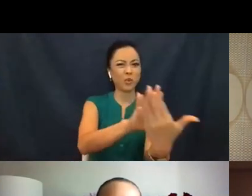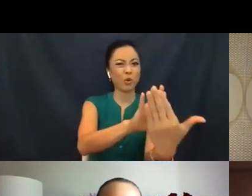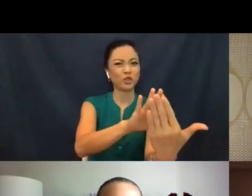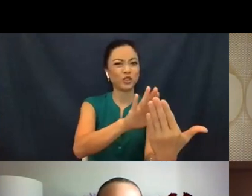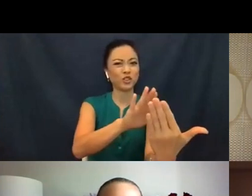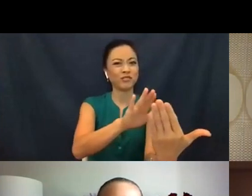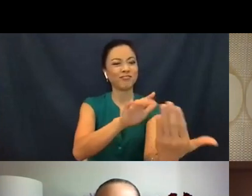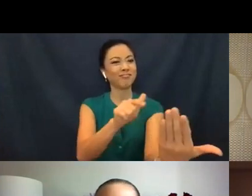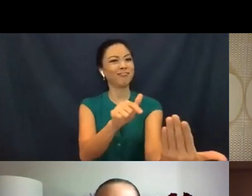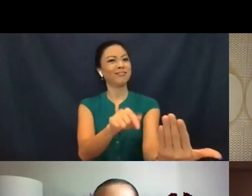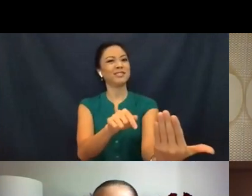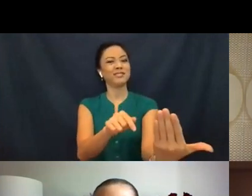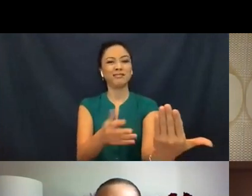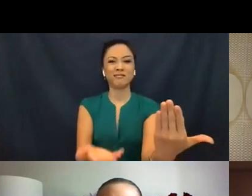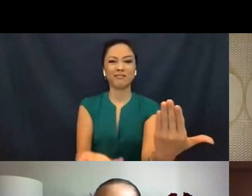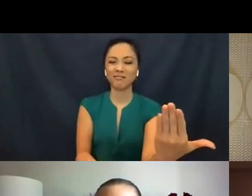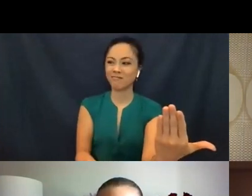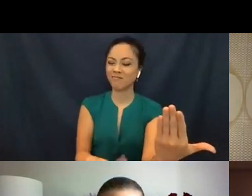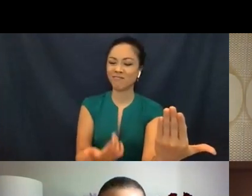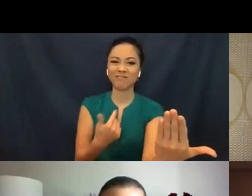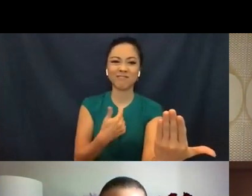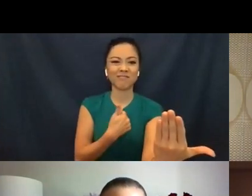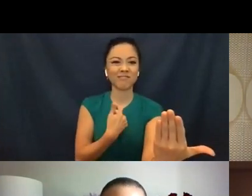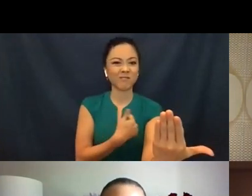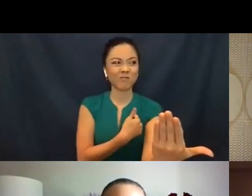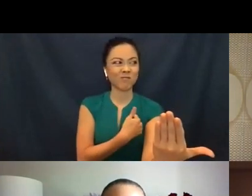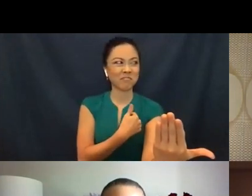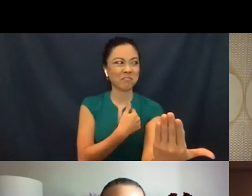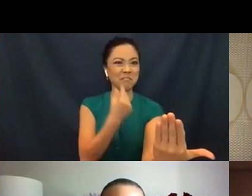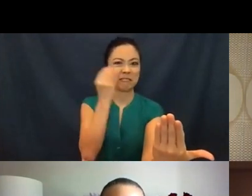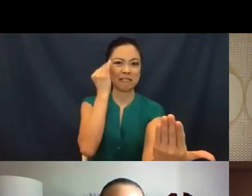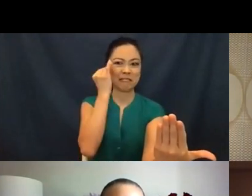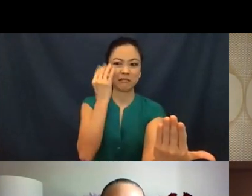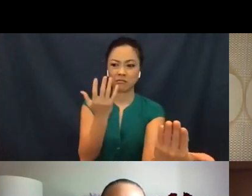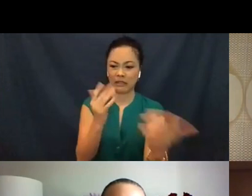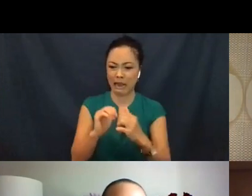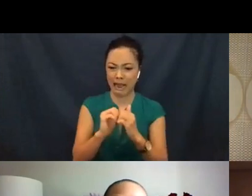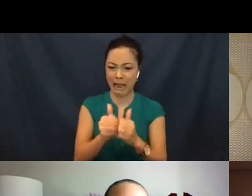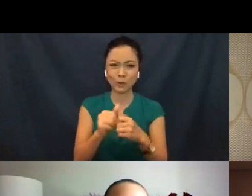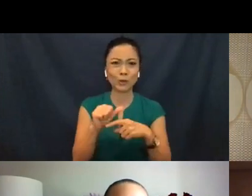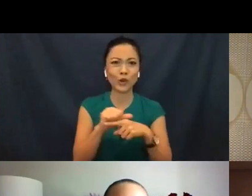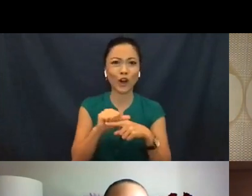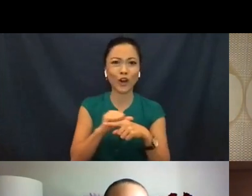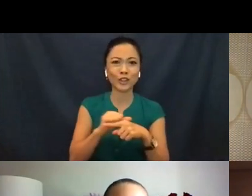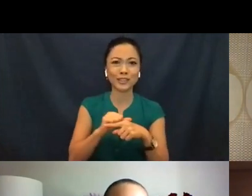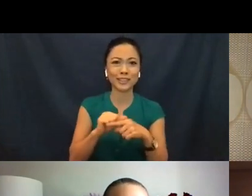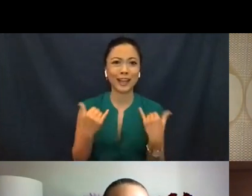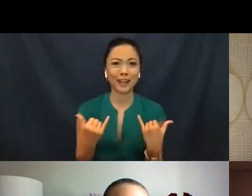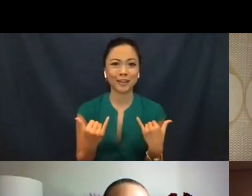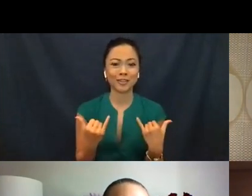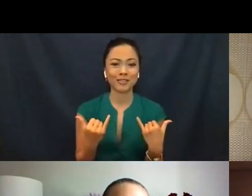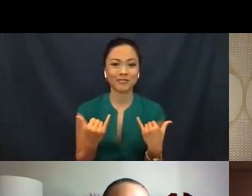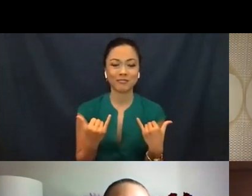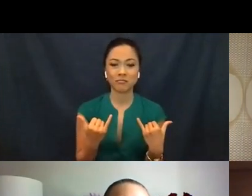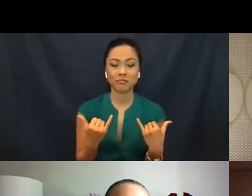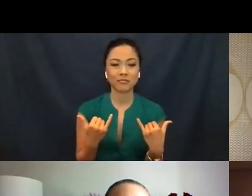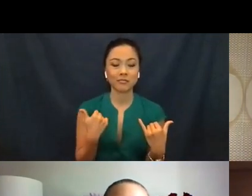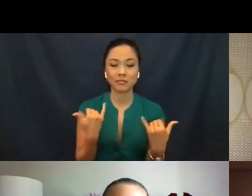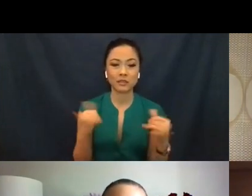we figure out how to rehearse, which is the hurdle that hasn't been figured out yet. Assuming